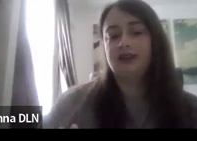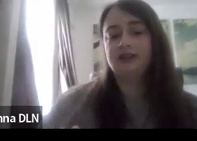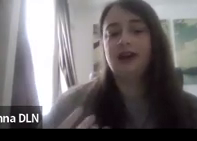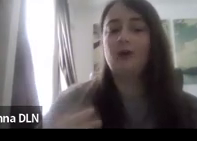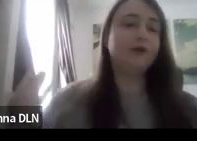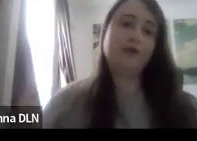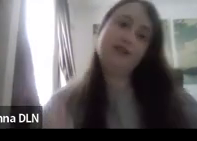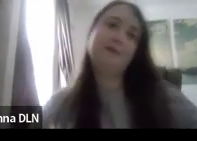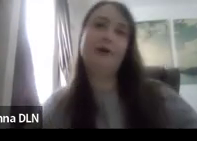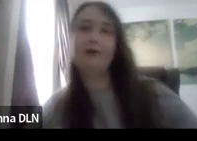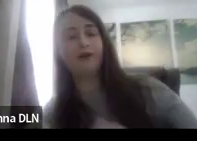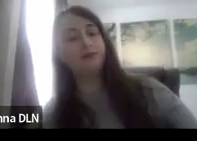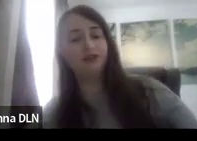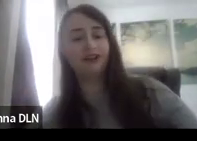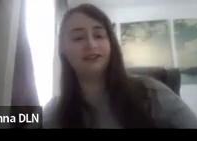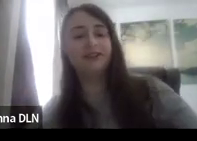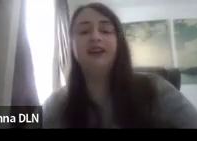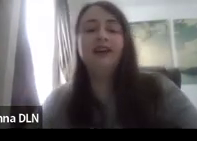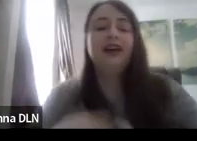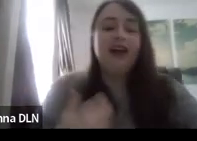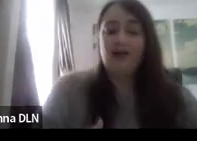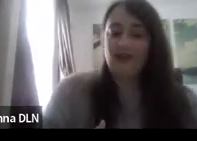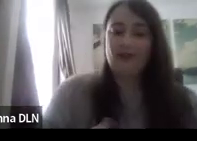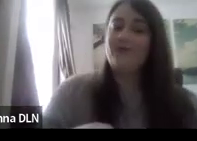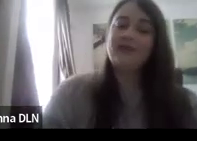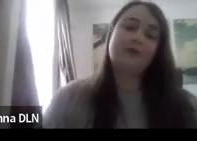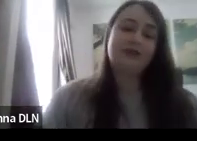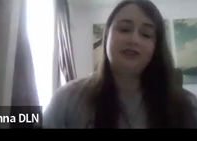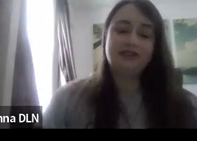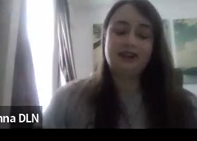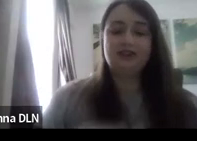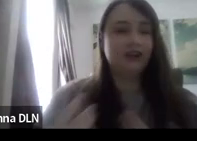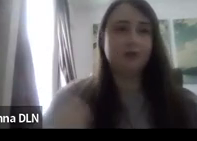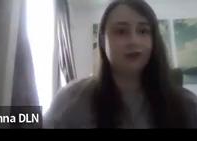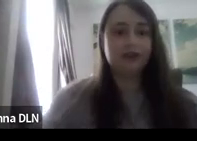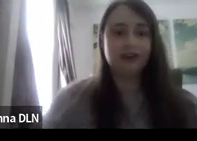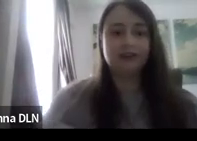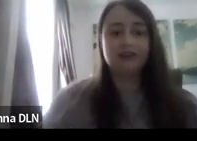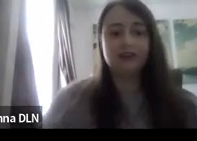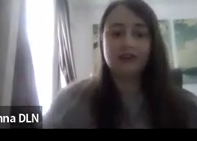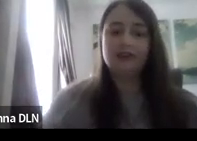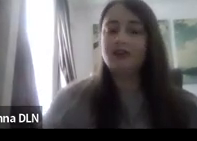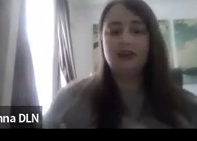to assess how well you can spell without a spellchecker. However, competency standards change with context. Like,